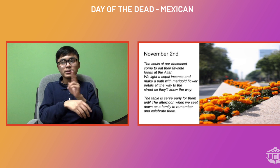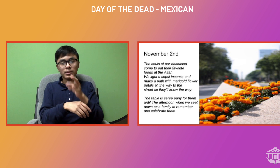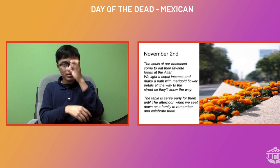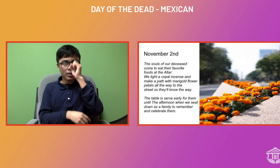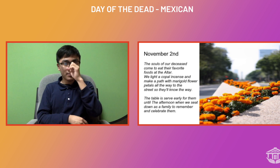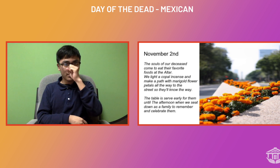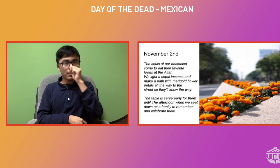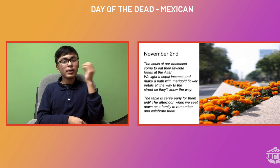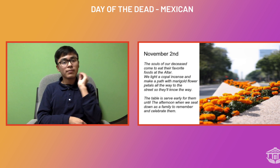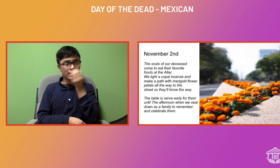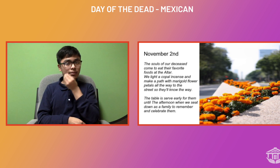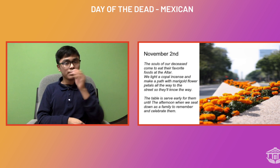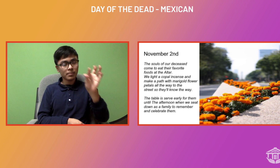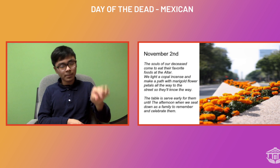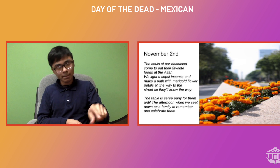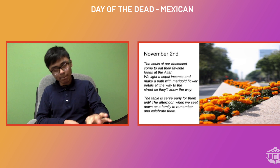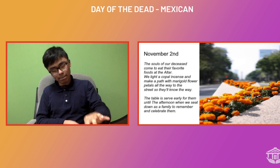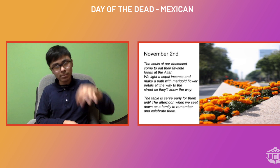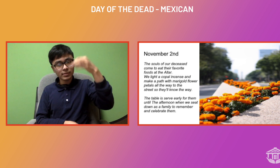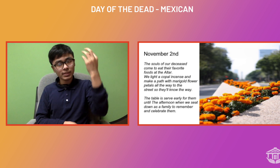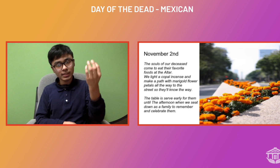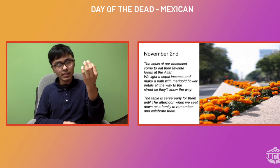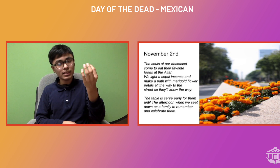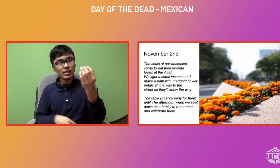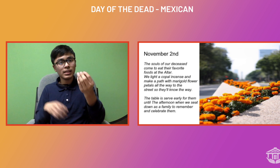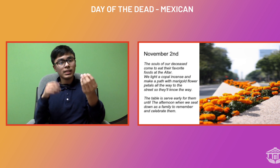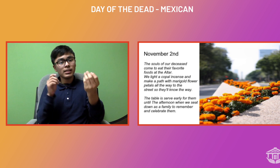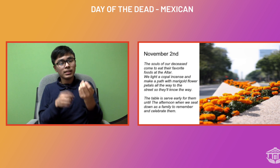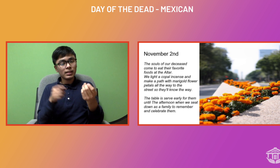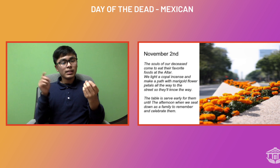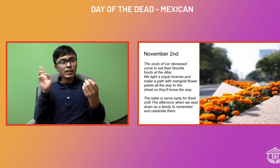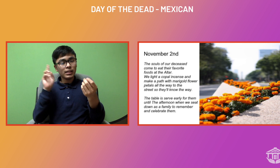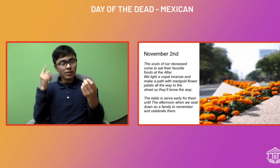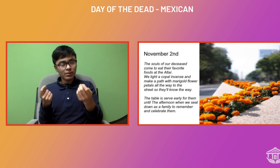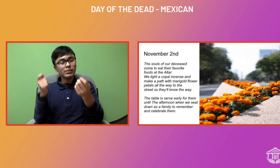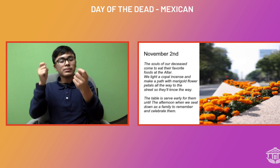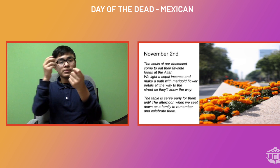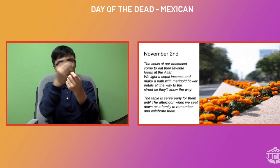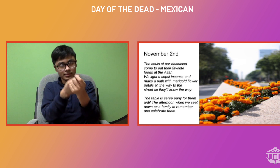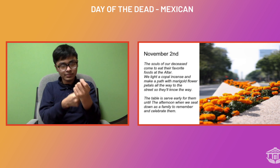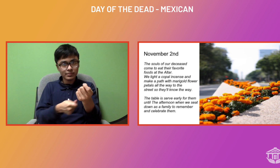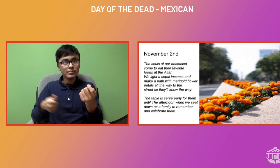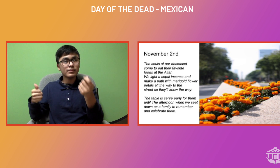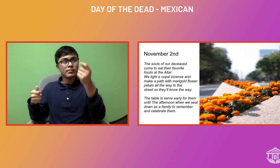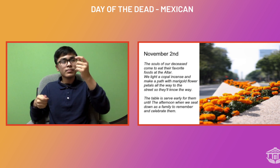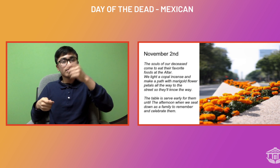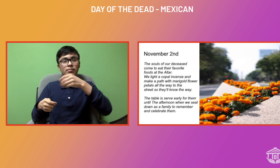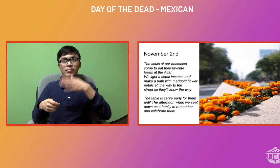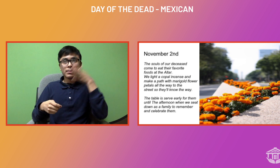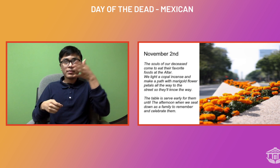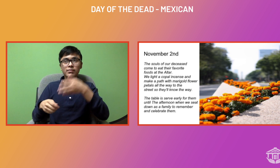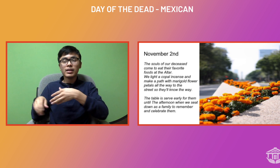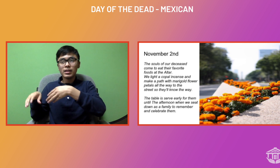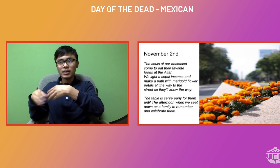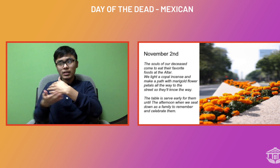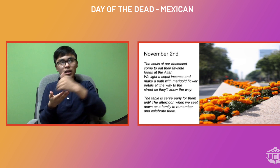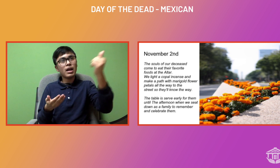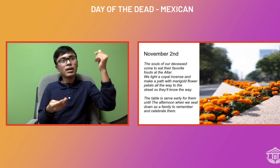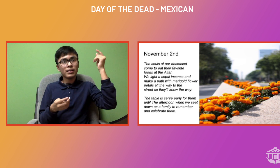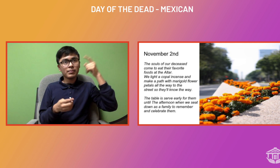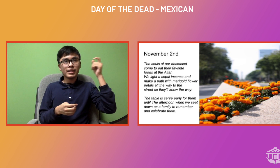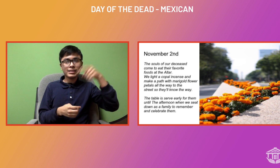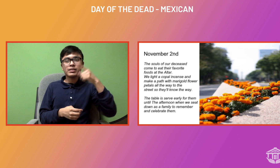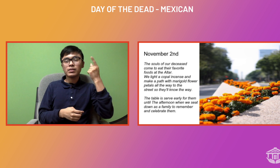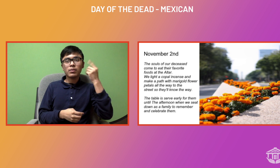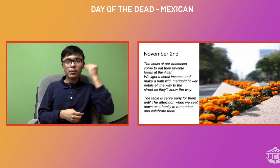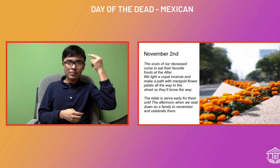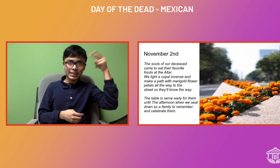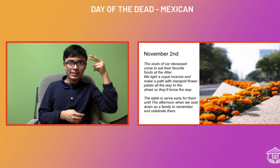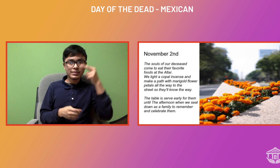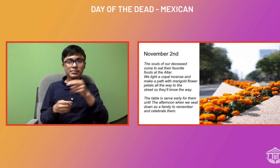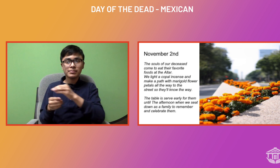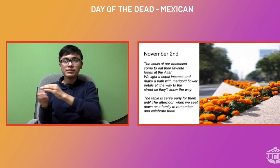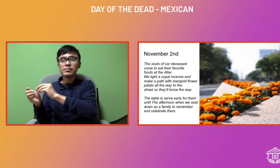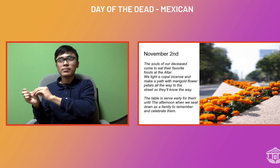time for us to say goodbye to them. We use orange flowers to help guide their way back to Mexico.